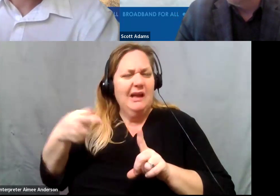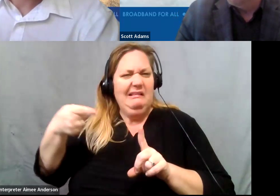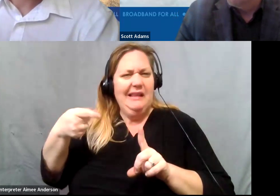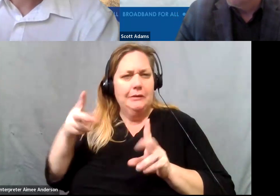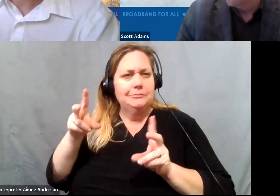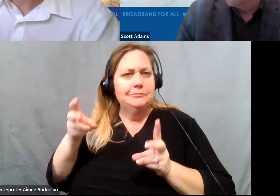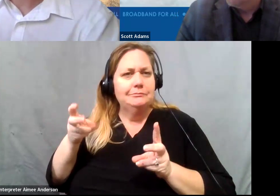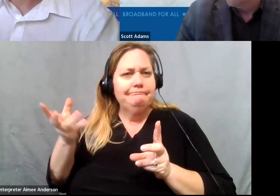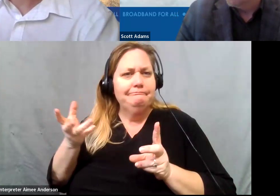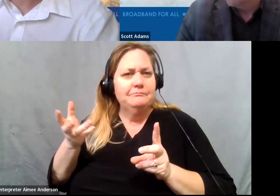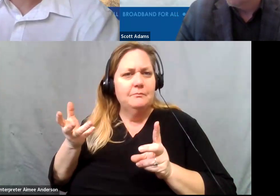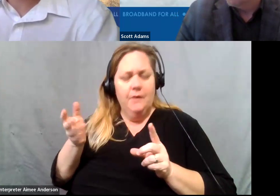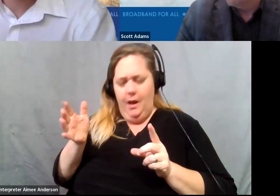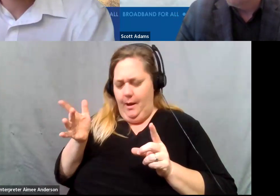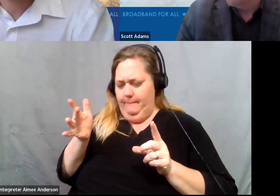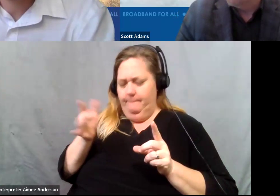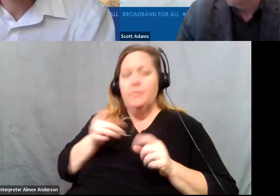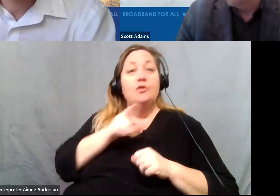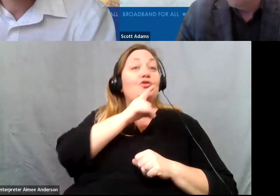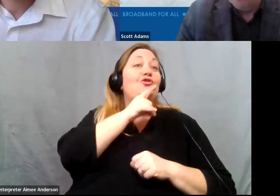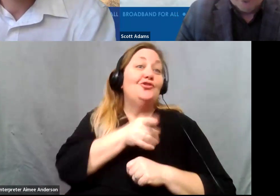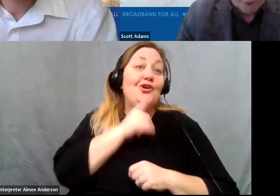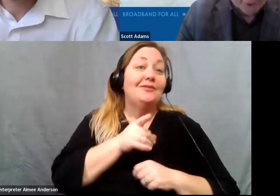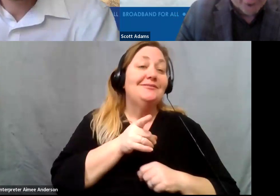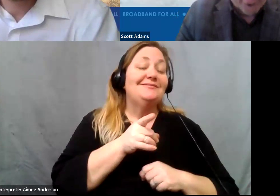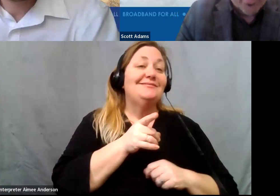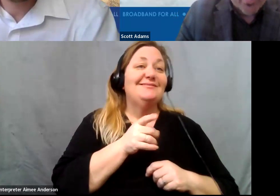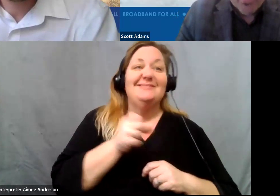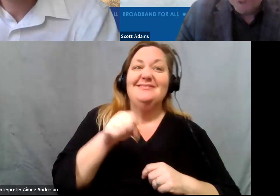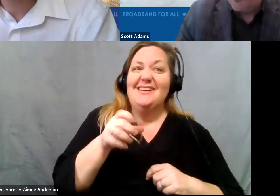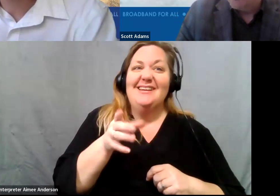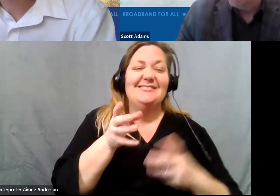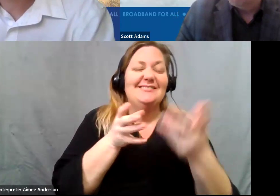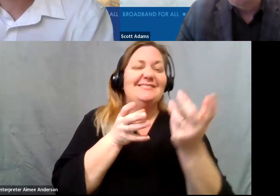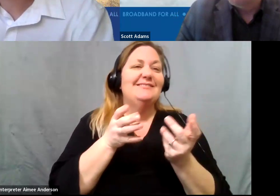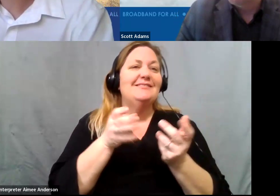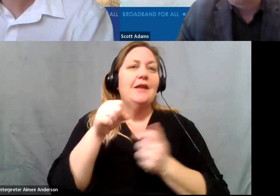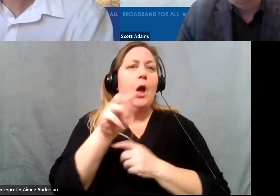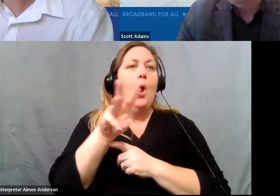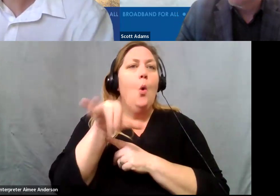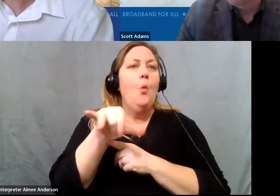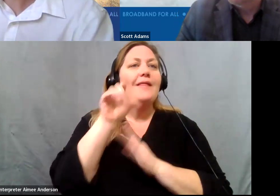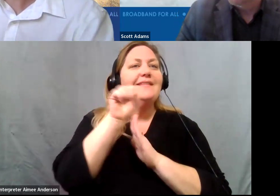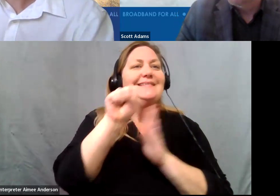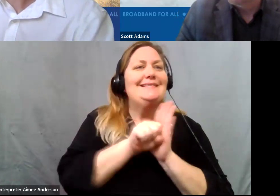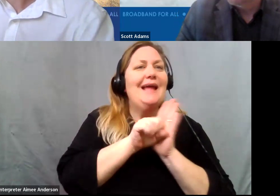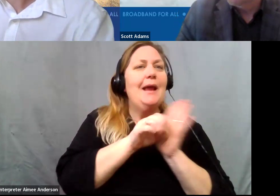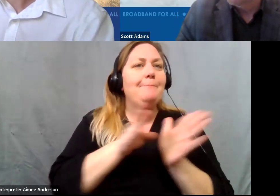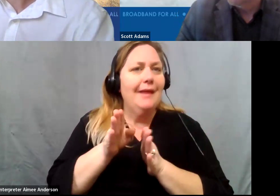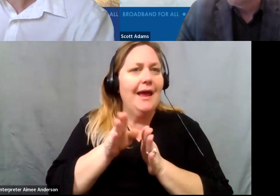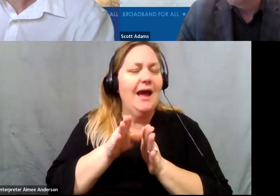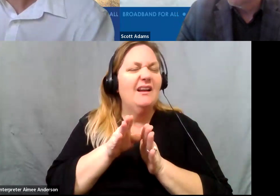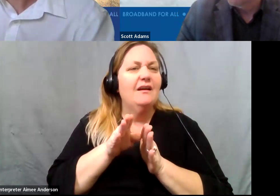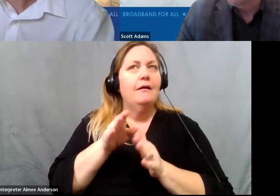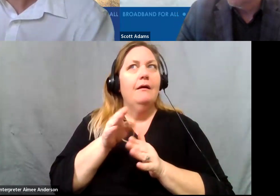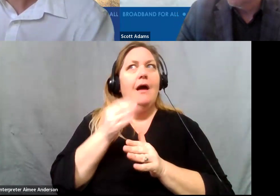Yeah sure. In other words, there is the state plan, and it has I don't want to say it's 1